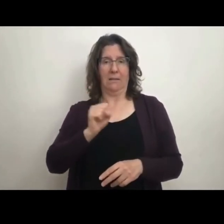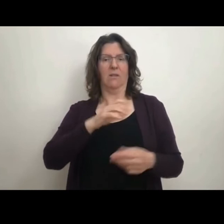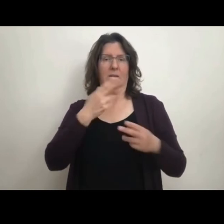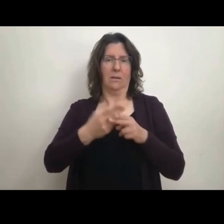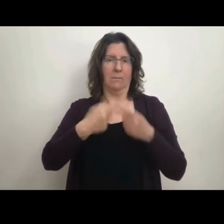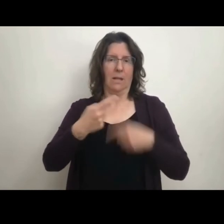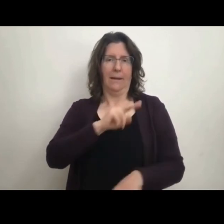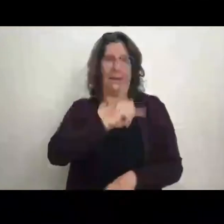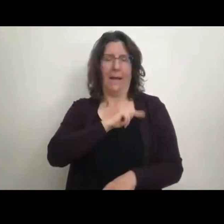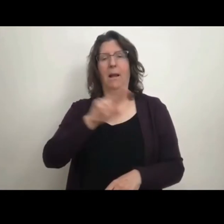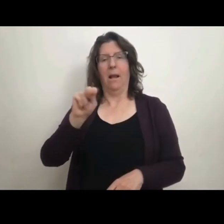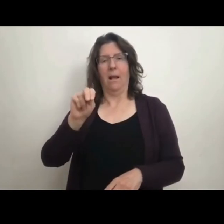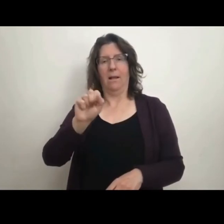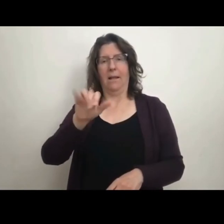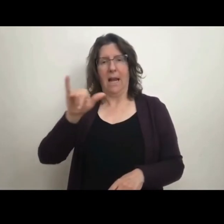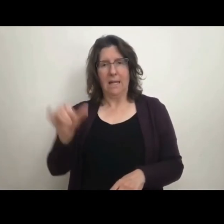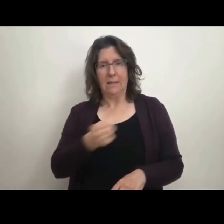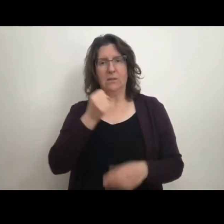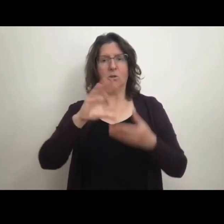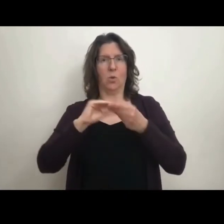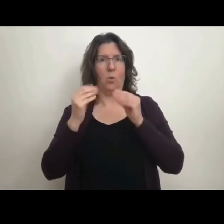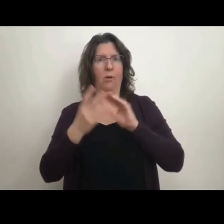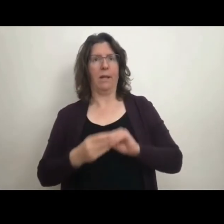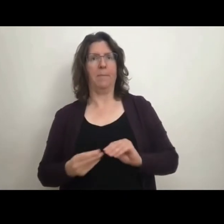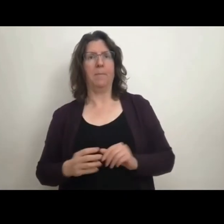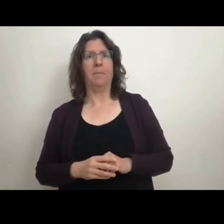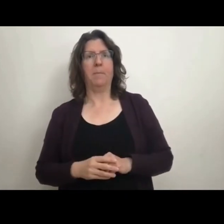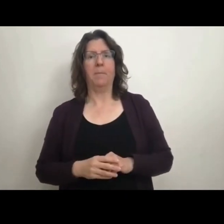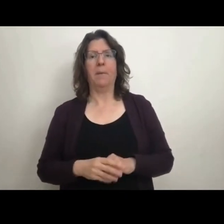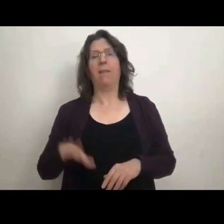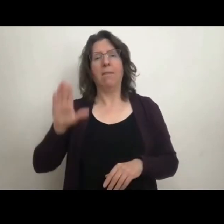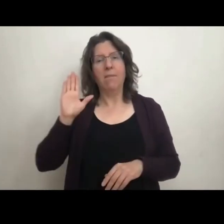This is his name sign.